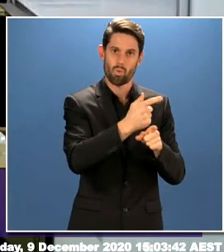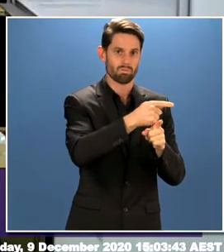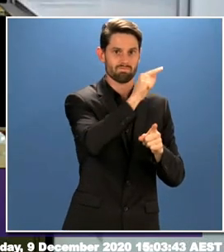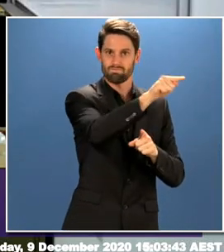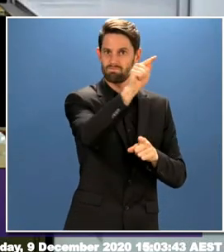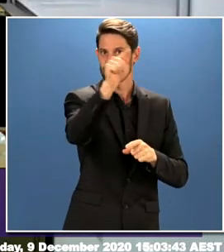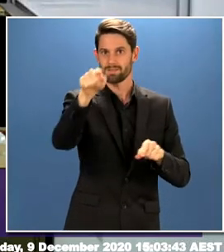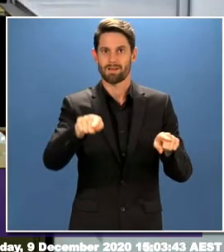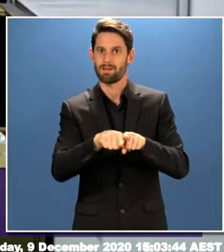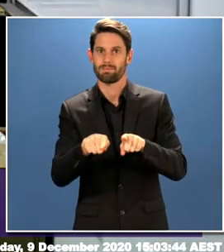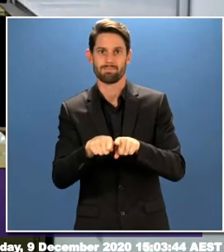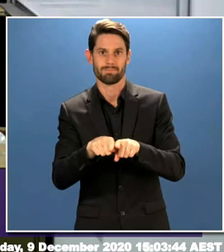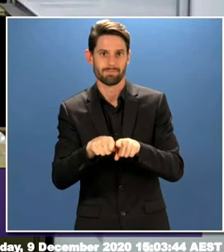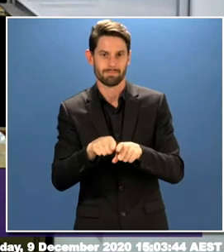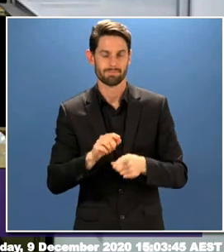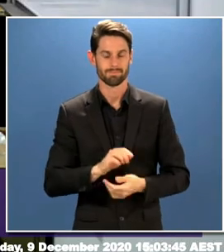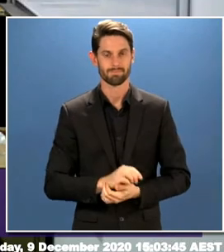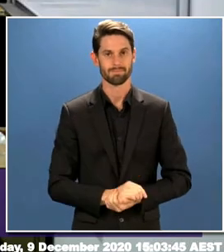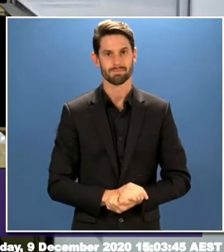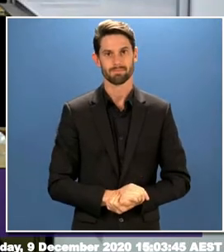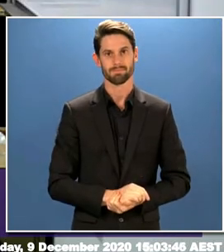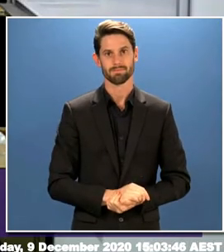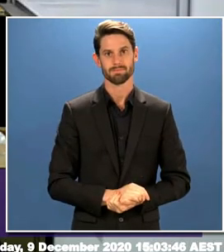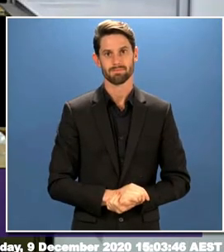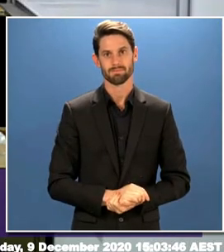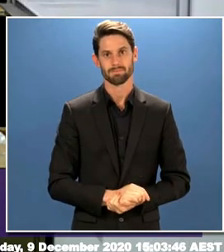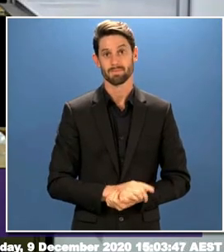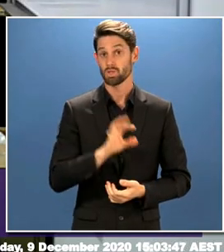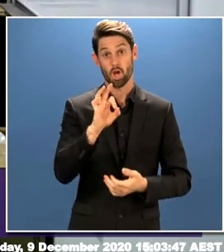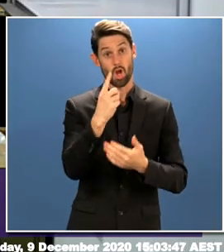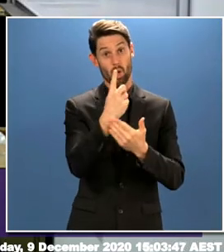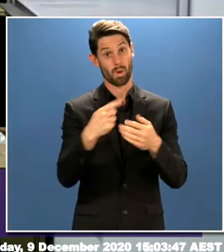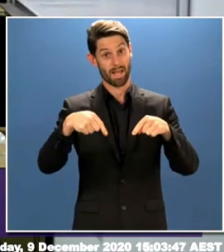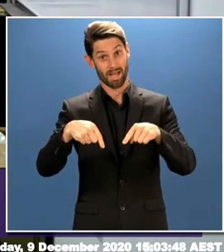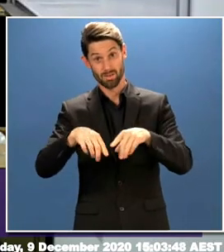And that's not just a tradition in Australia, it's also shared by other